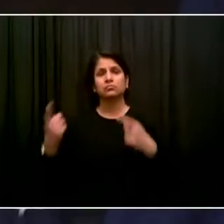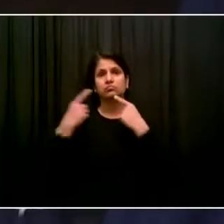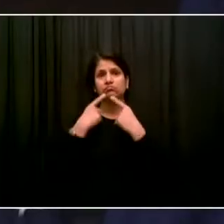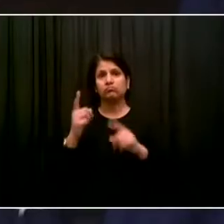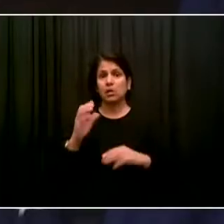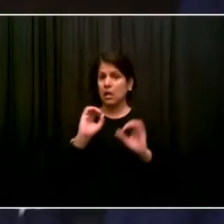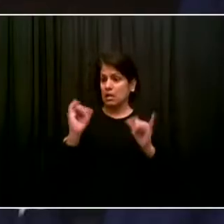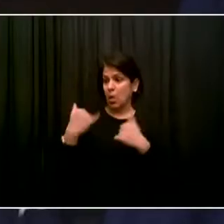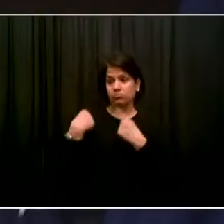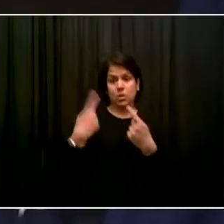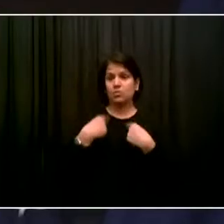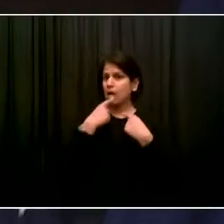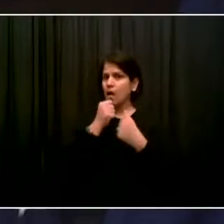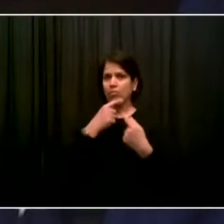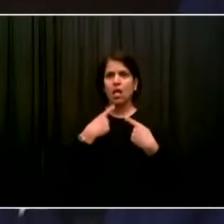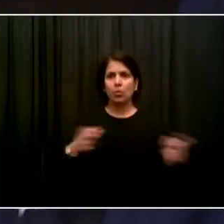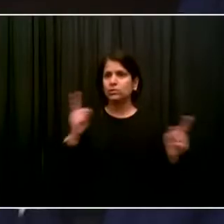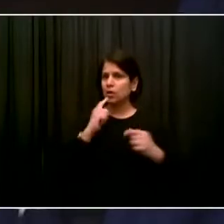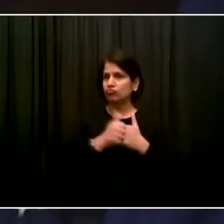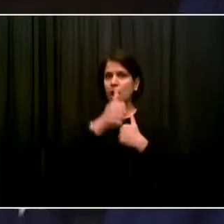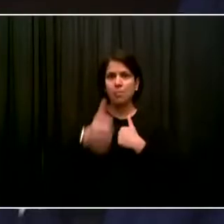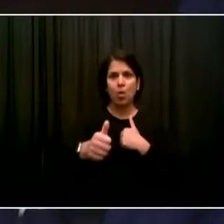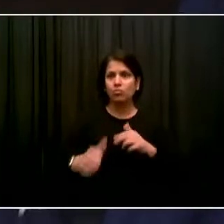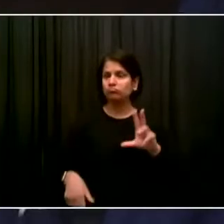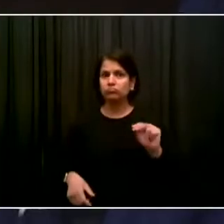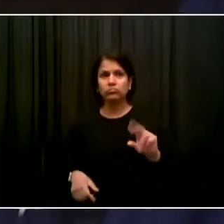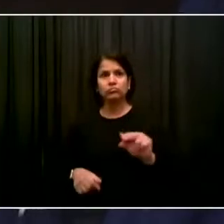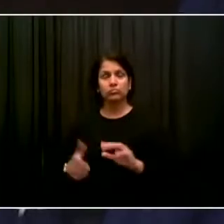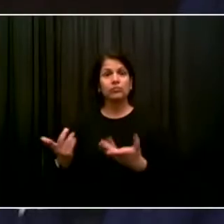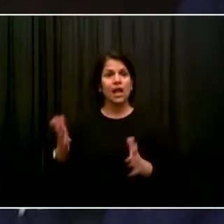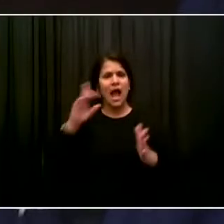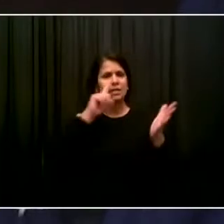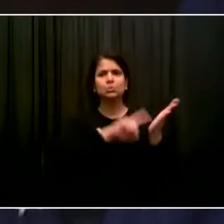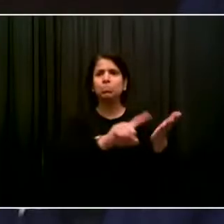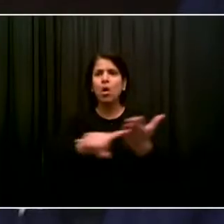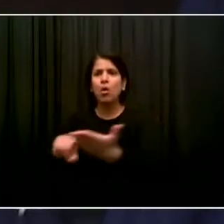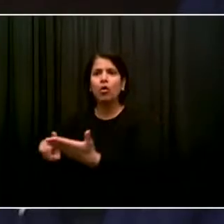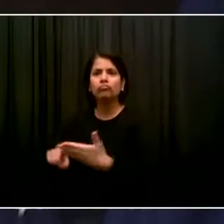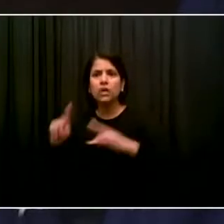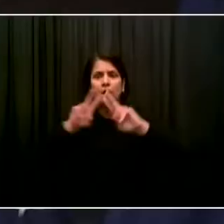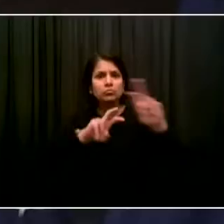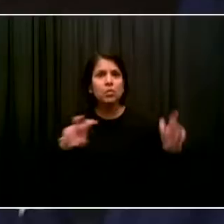BETTER PARTNERS TO HELP US IN THIS PATH FORWARD. WE HAVE NOT